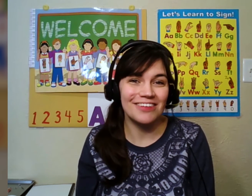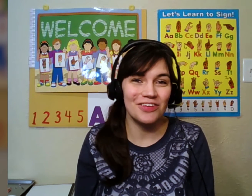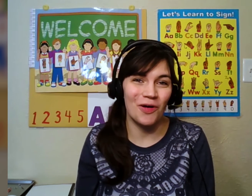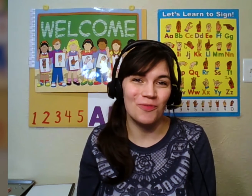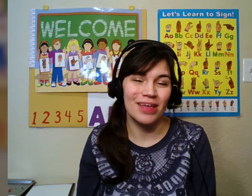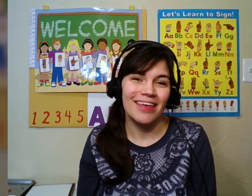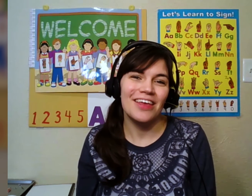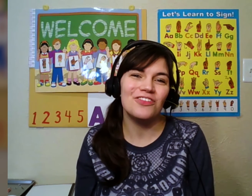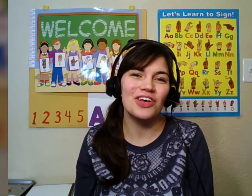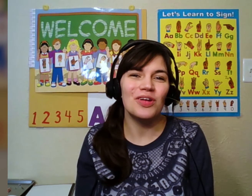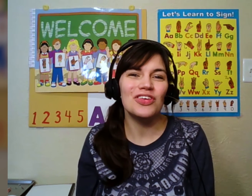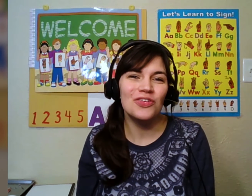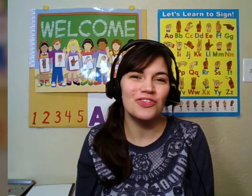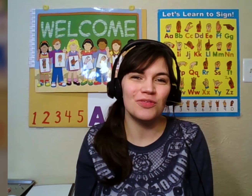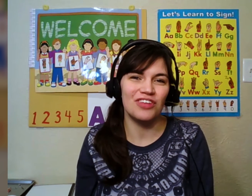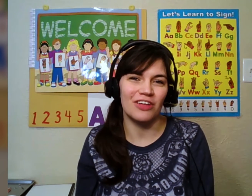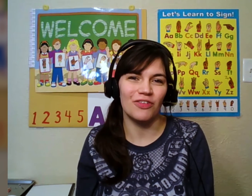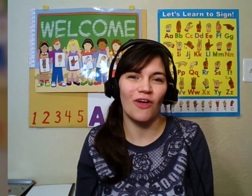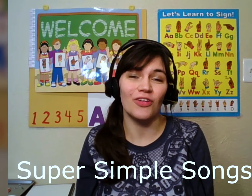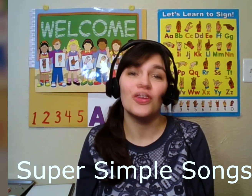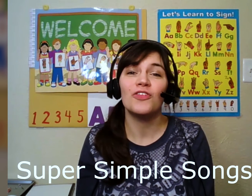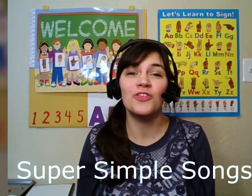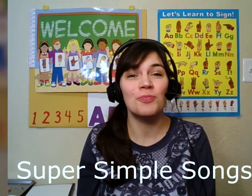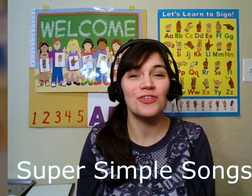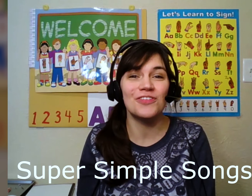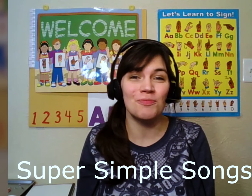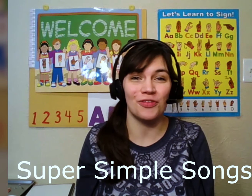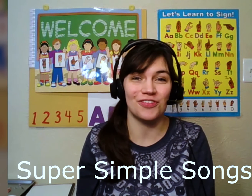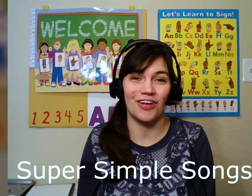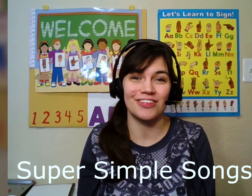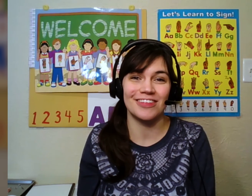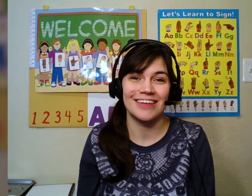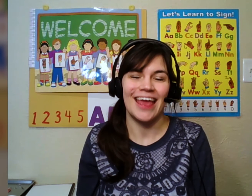practice at home is to go to the YouTube channel called Super Simple Songs and